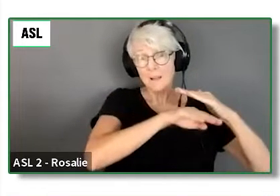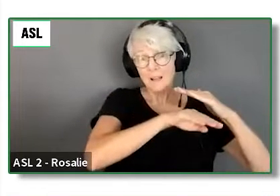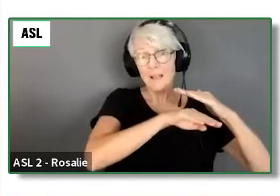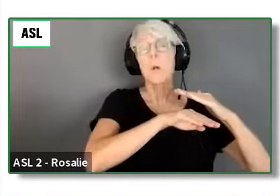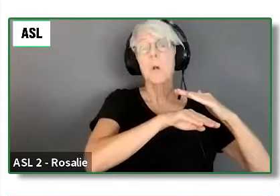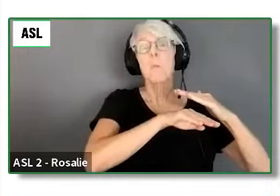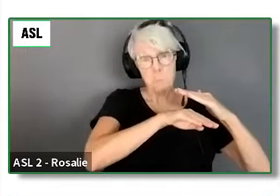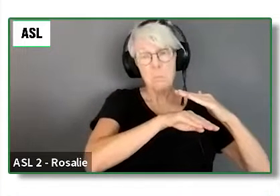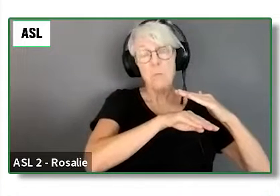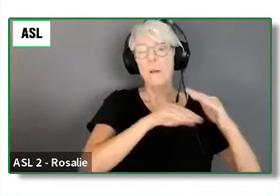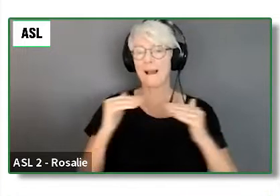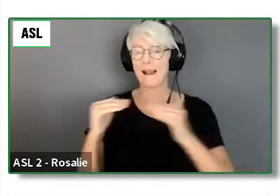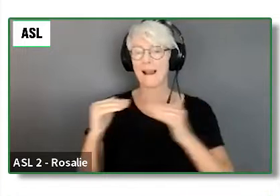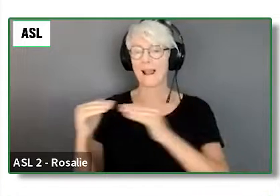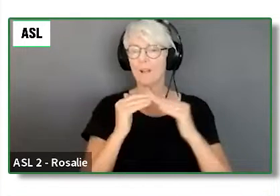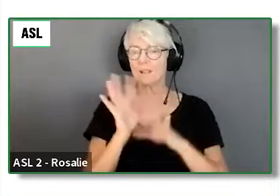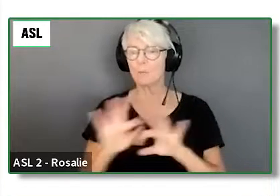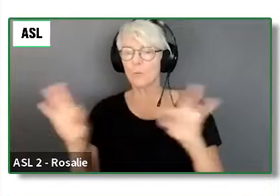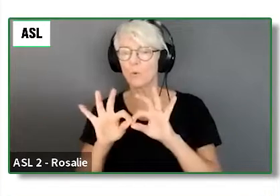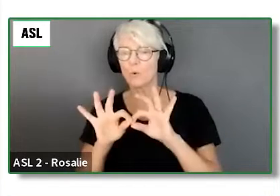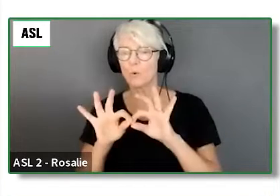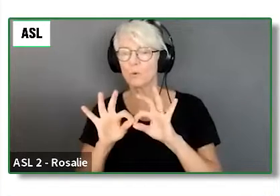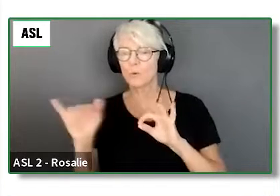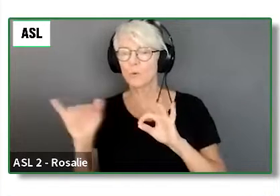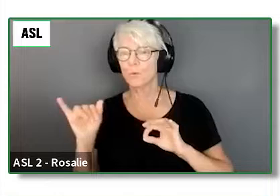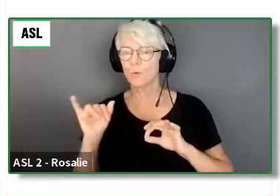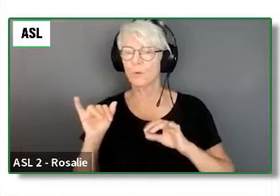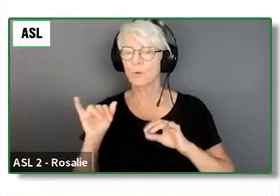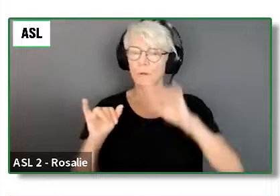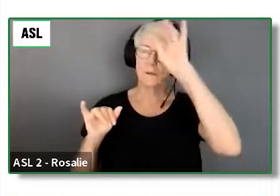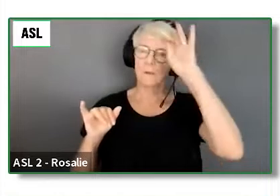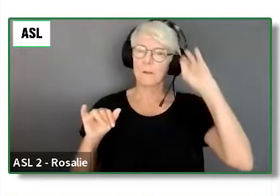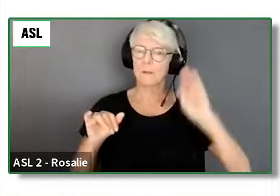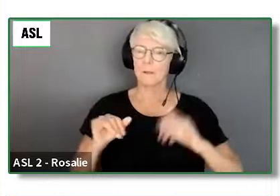It's also important to be aware that sometimes when creating access for